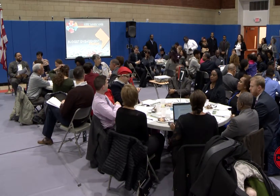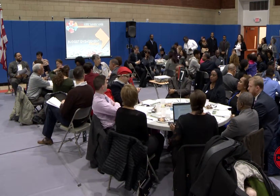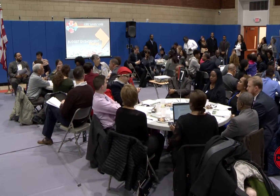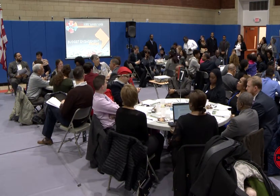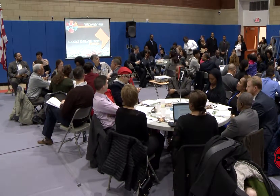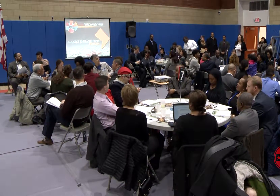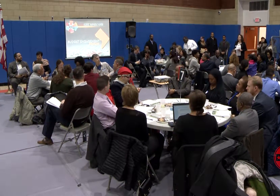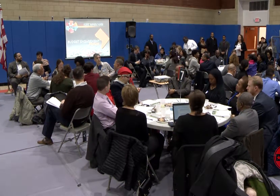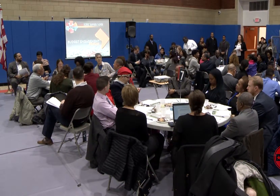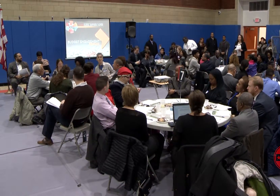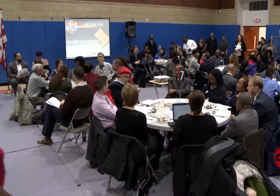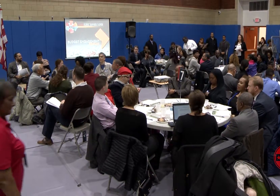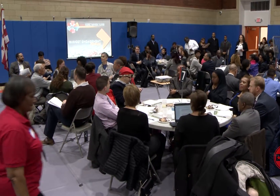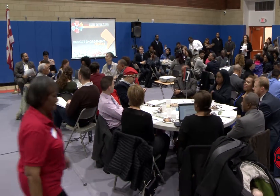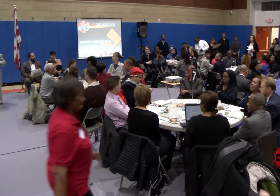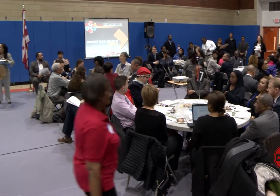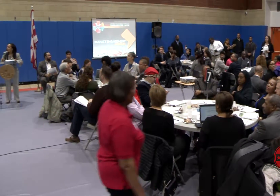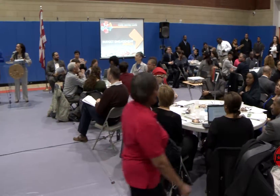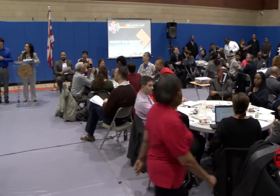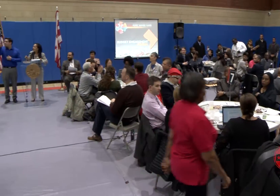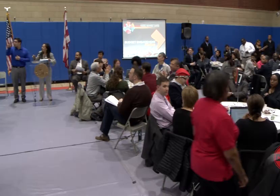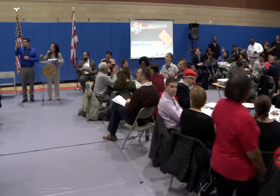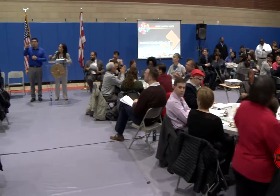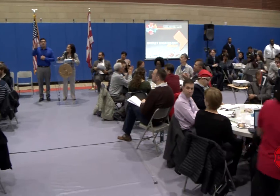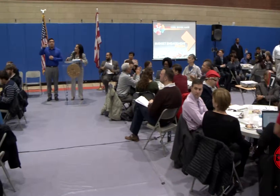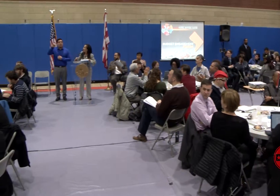WE ALSO HAVE CHIEF LANIER, MPD.